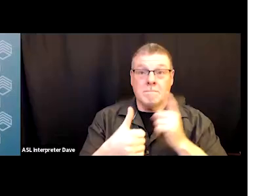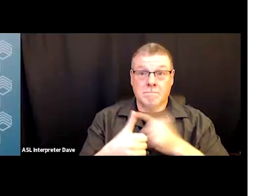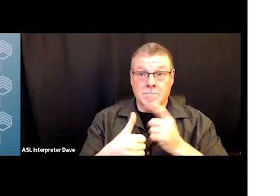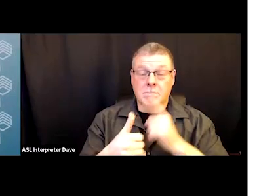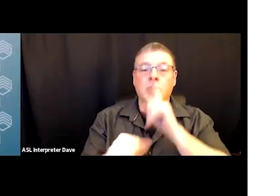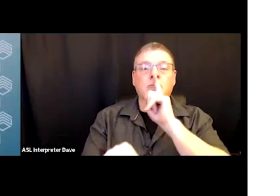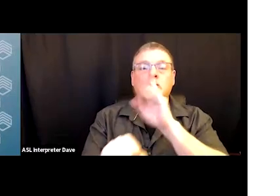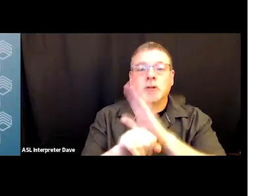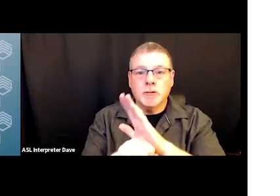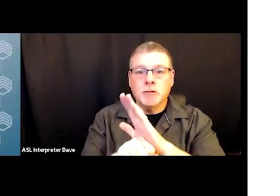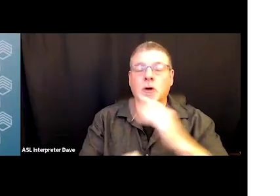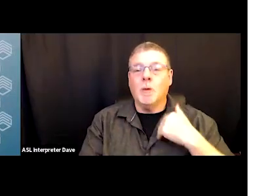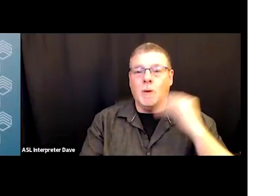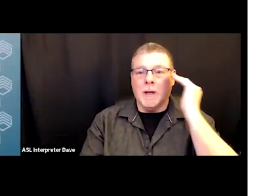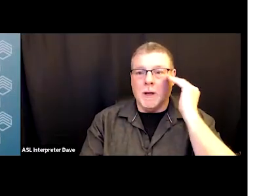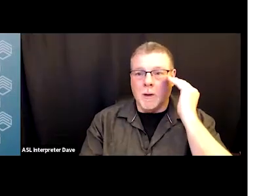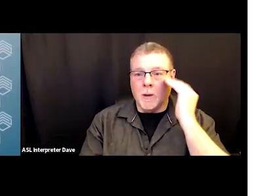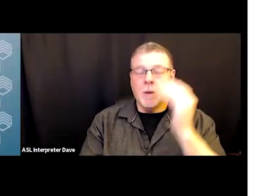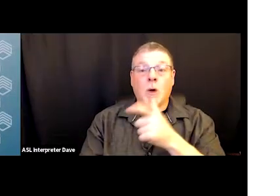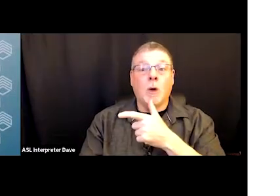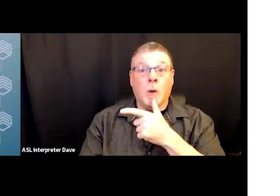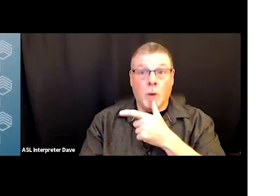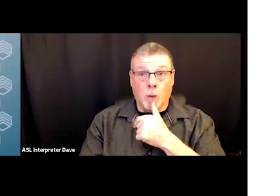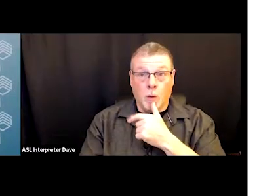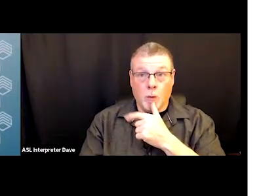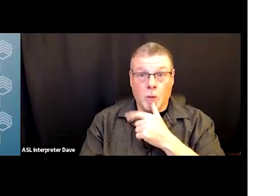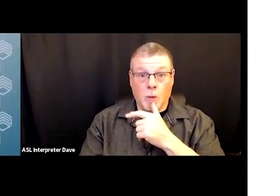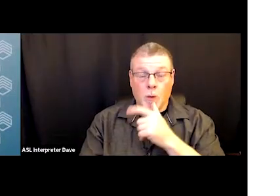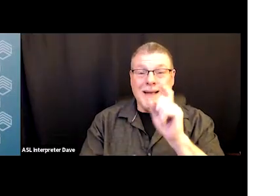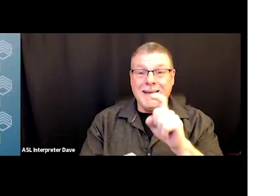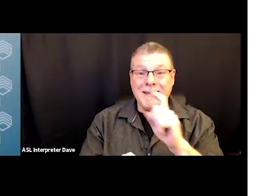that we know who needs to be safeguarded, right?